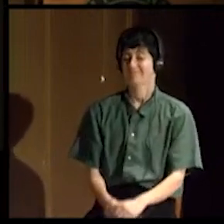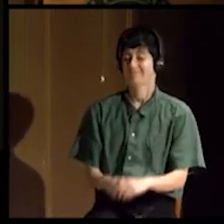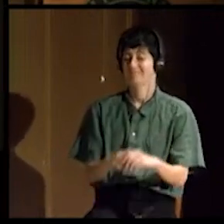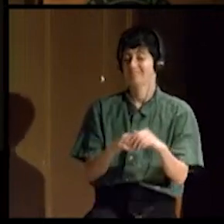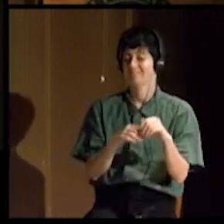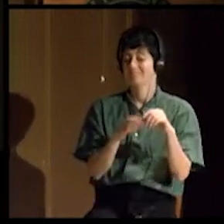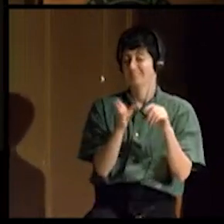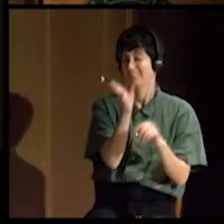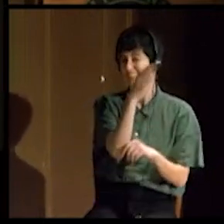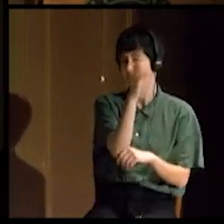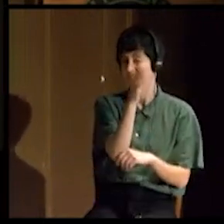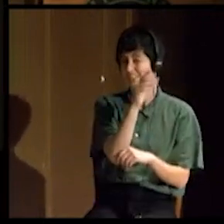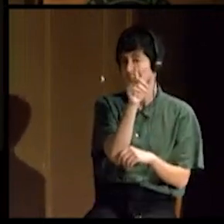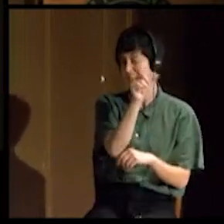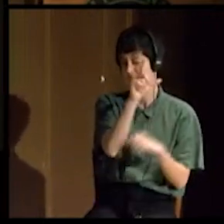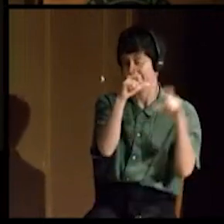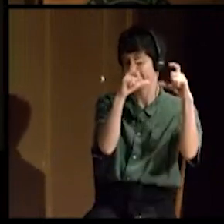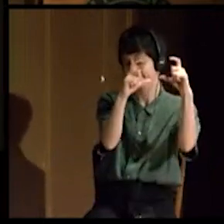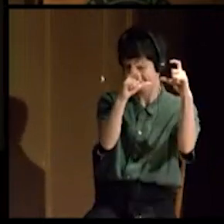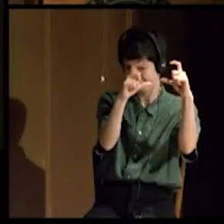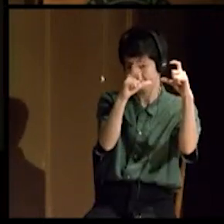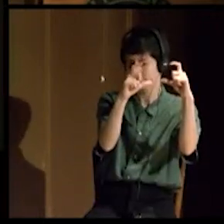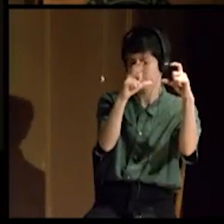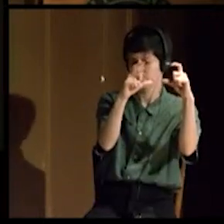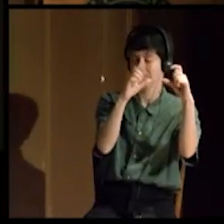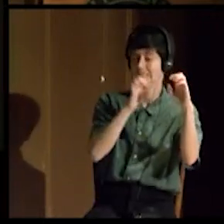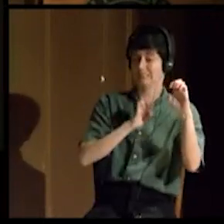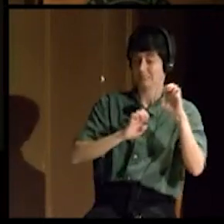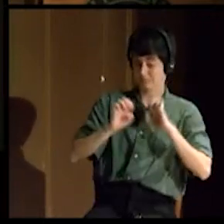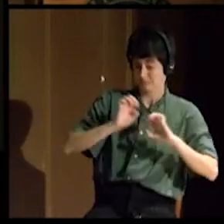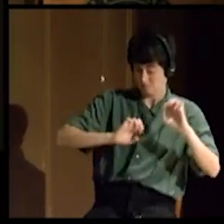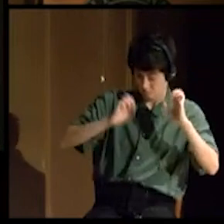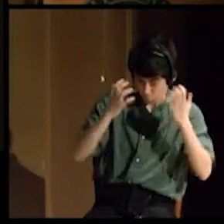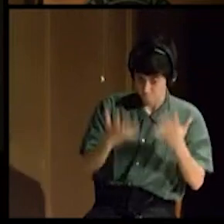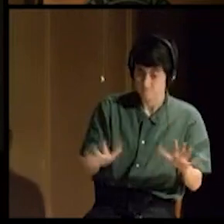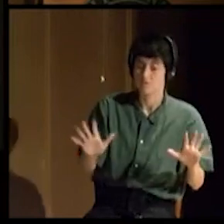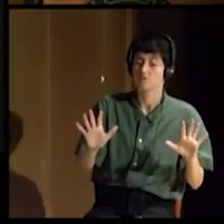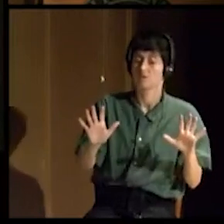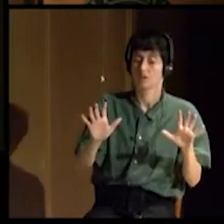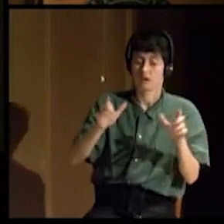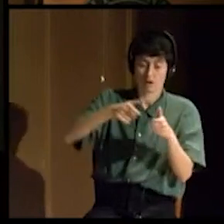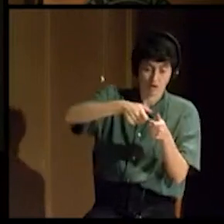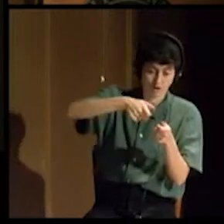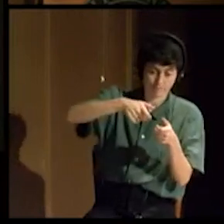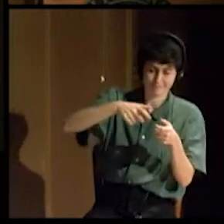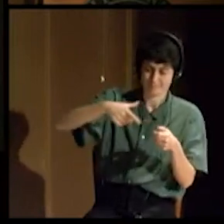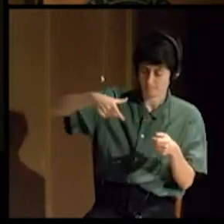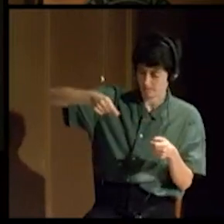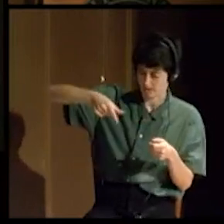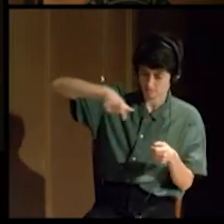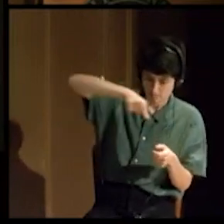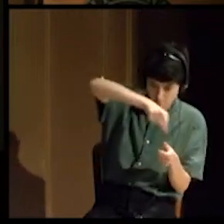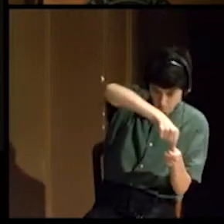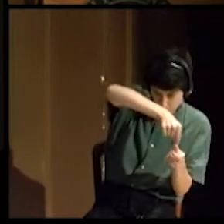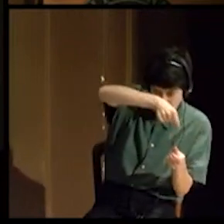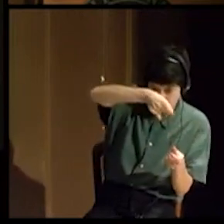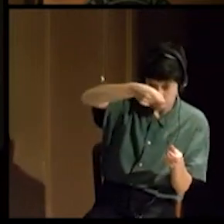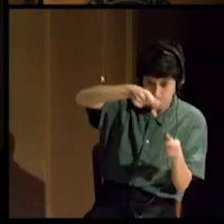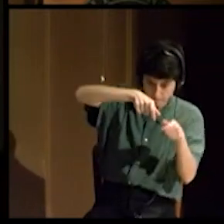after the experiments, I open them right with pliers. And then in the far right picture there's little chips of glass and some tweezers.